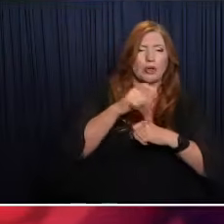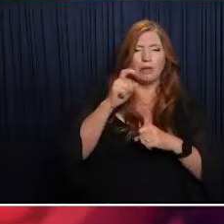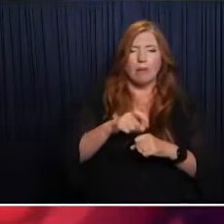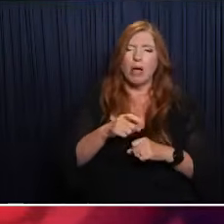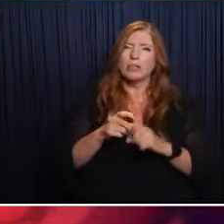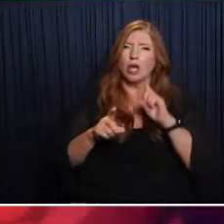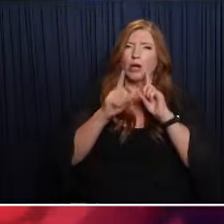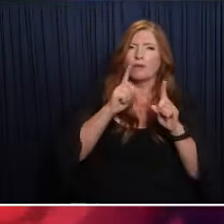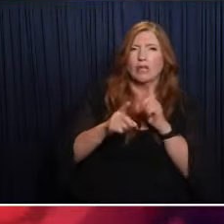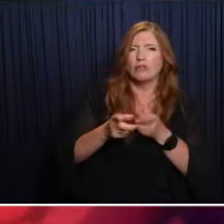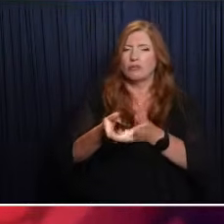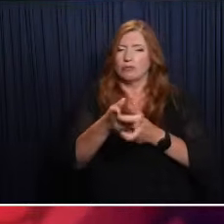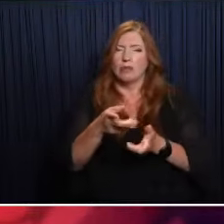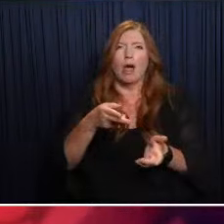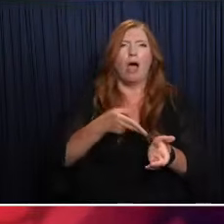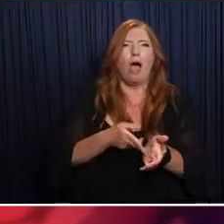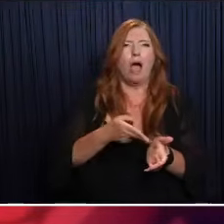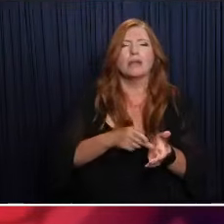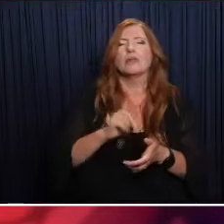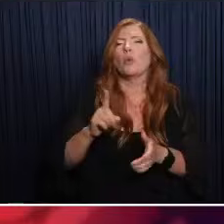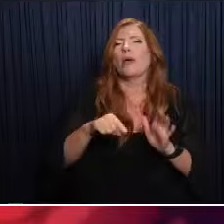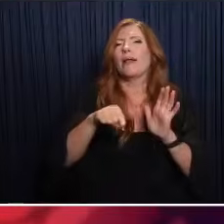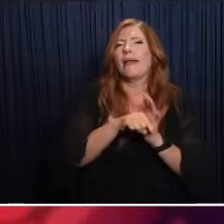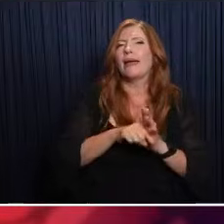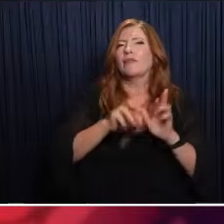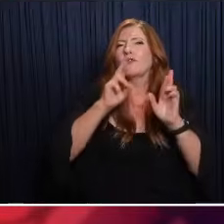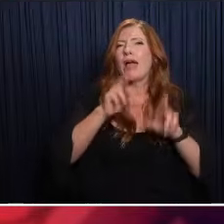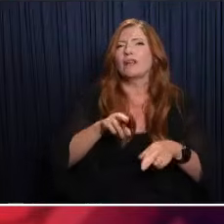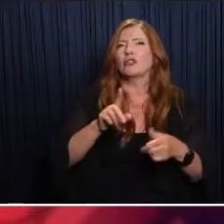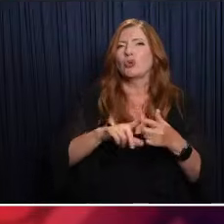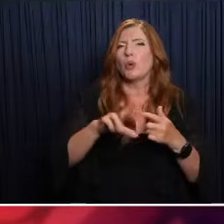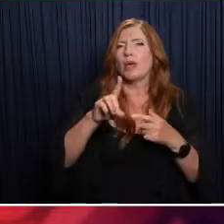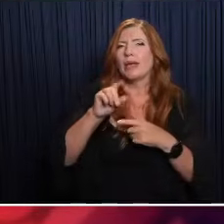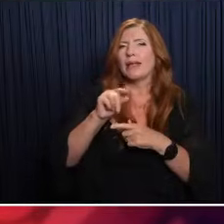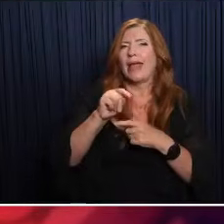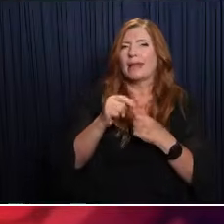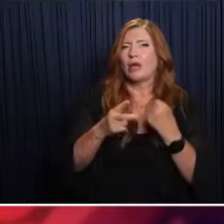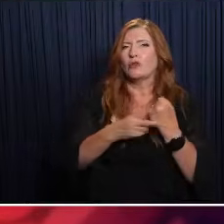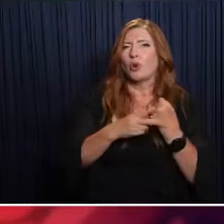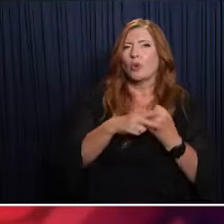FUTURE OF OUR ECONOMY AND OUR SECURITY THAT WE HAVE TO HAVE